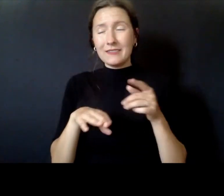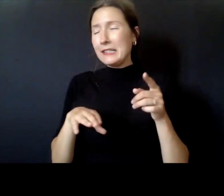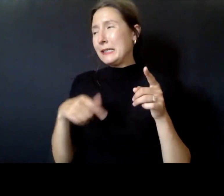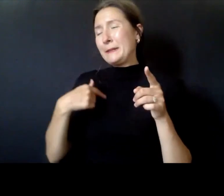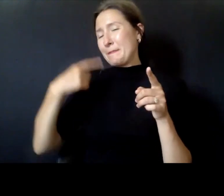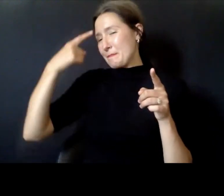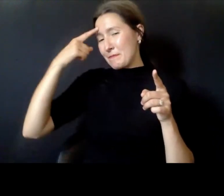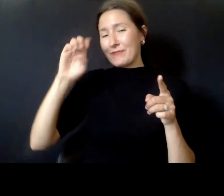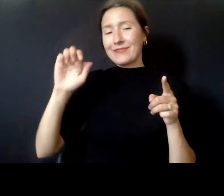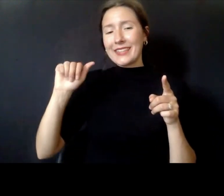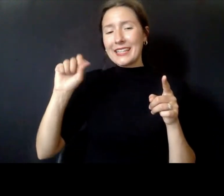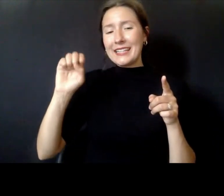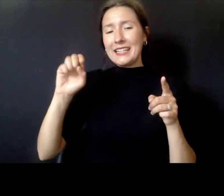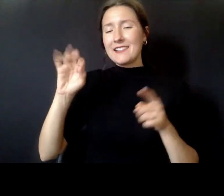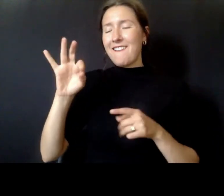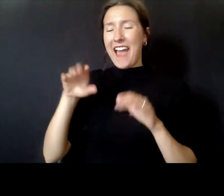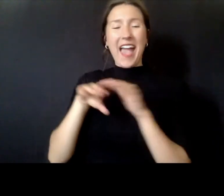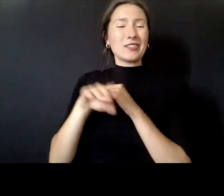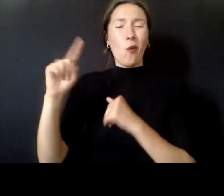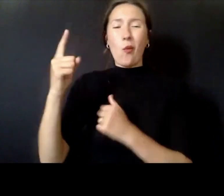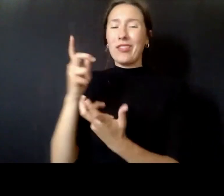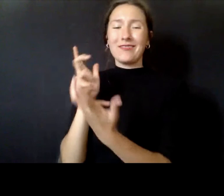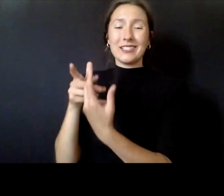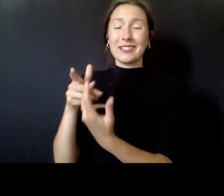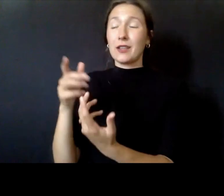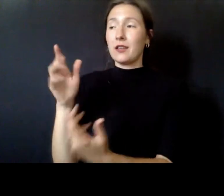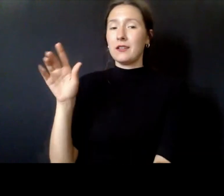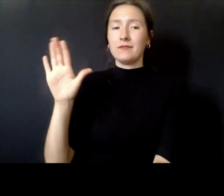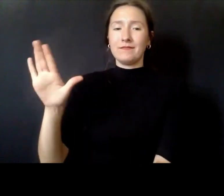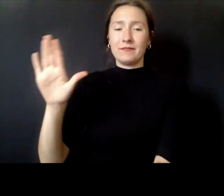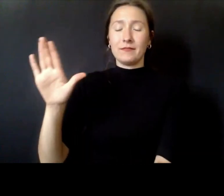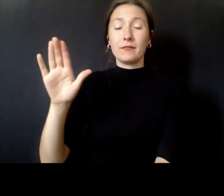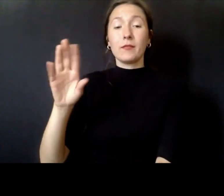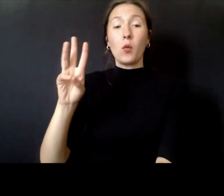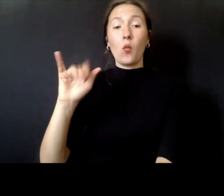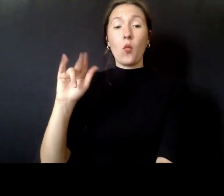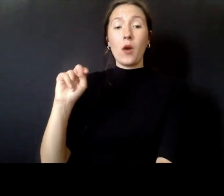it's called but mac should have something similar called it should be an accessibility options